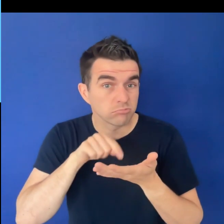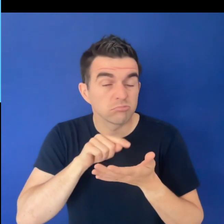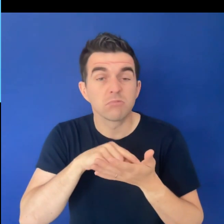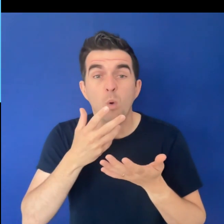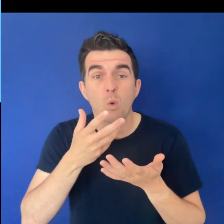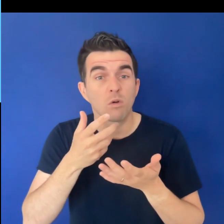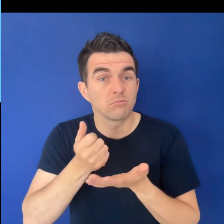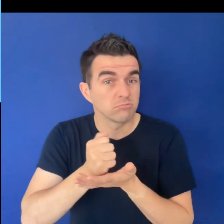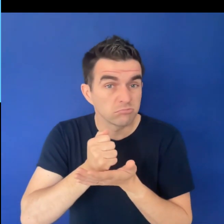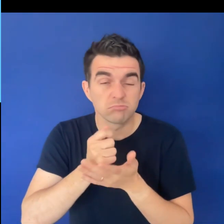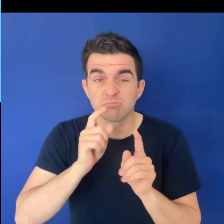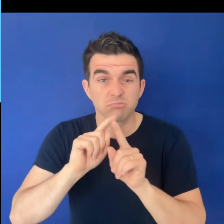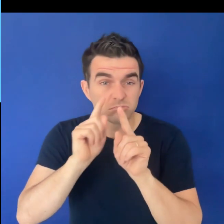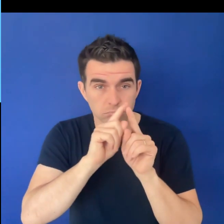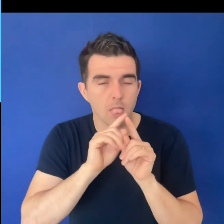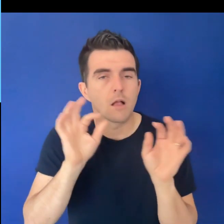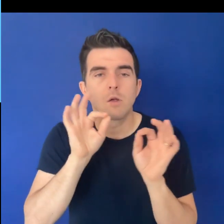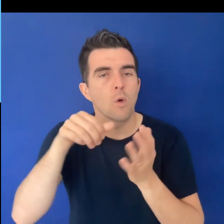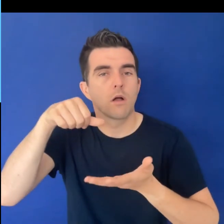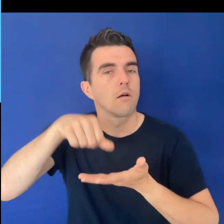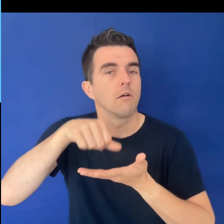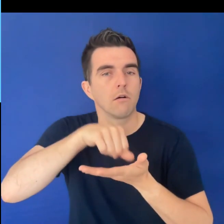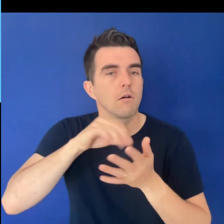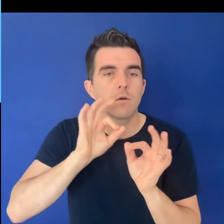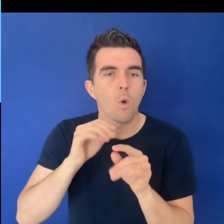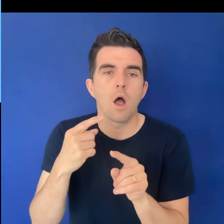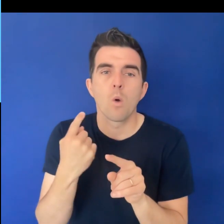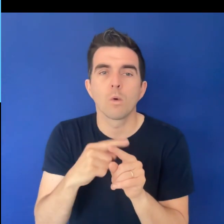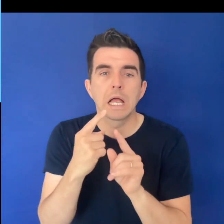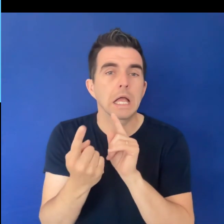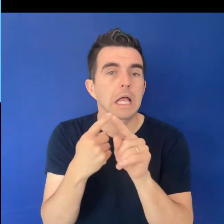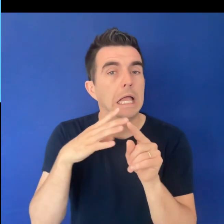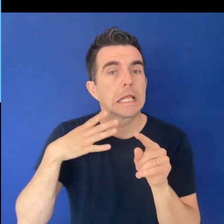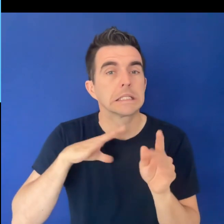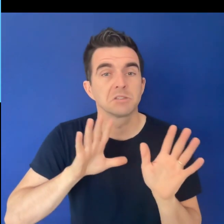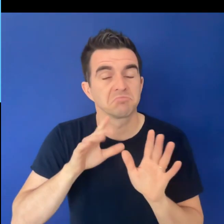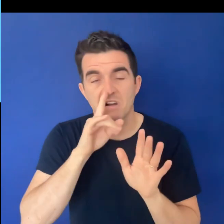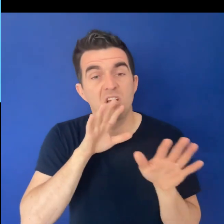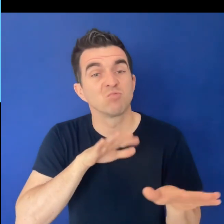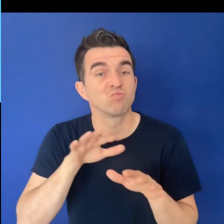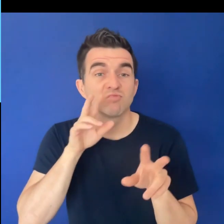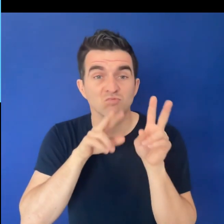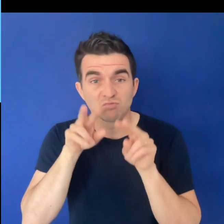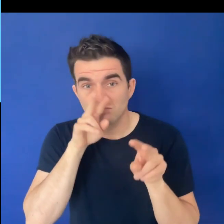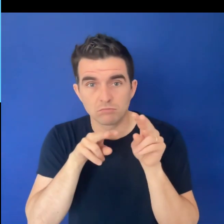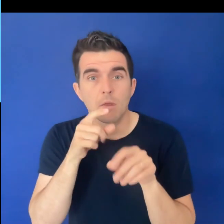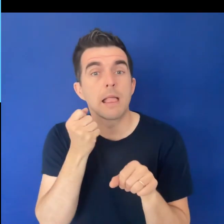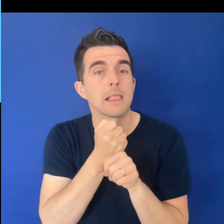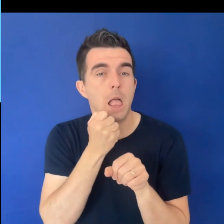There are no button combos, no quick responses required, no strobe effects, and the game is generally low pressure.